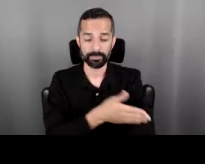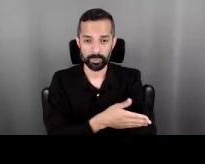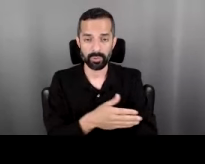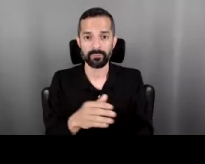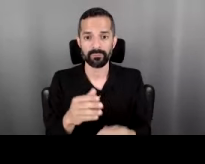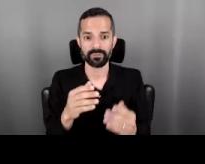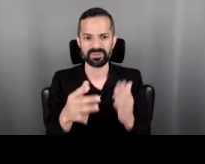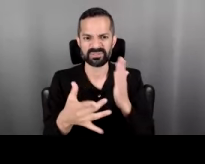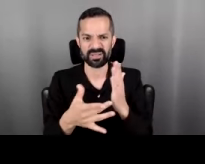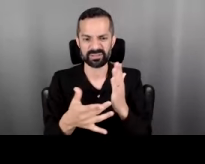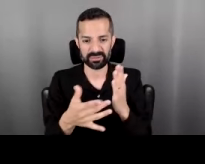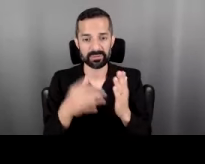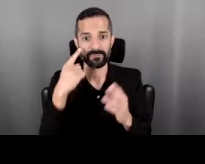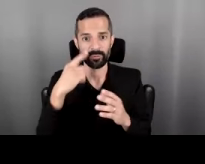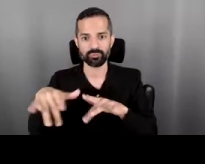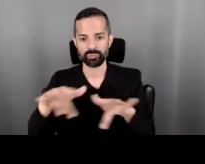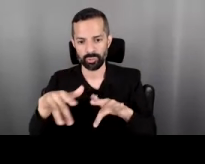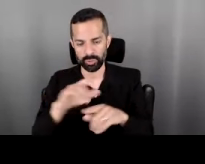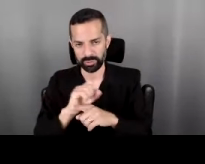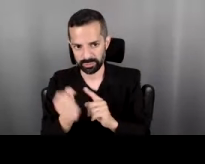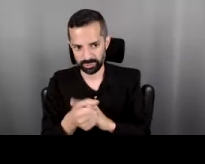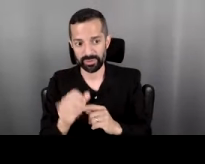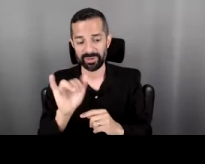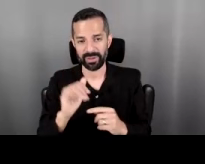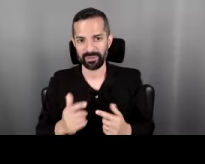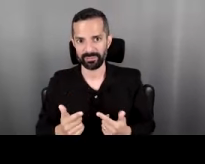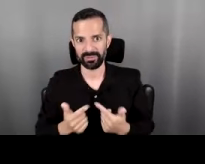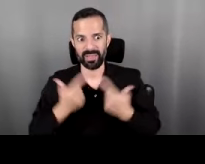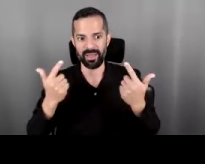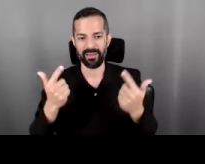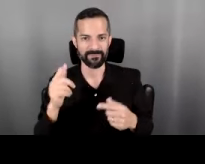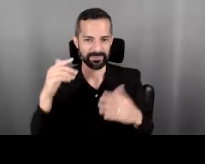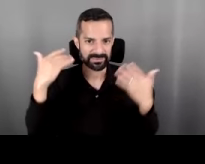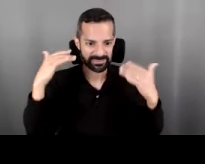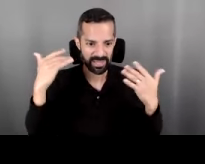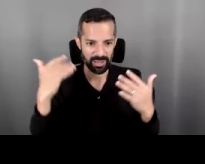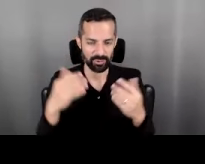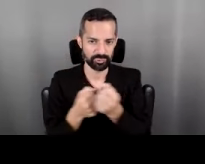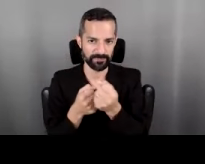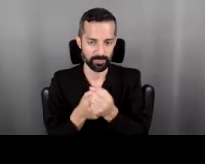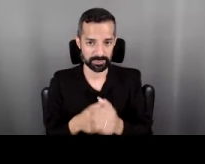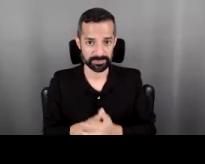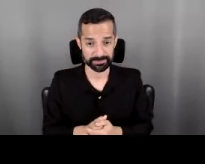for recording situations and live sound reinforcement. Again, you're seeing the theme with